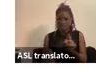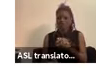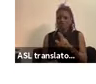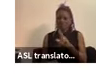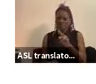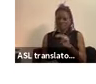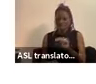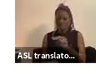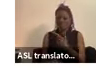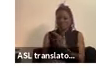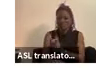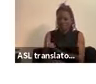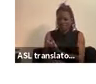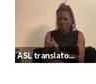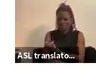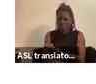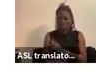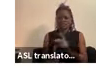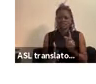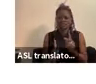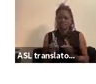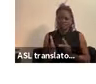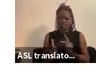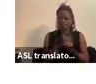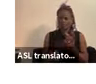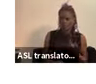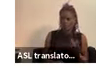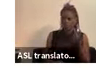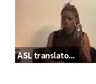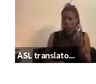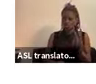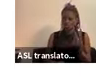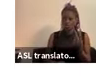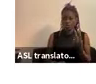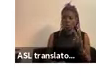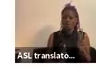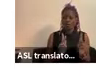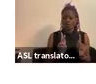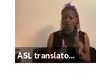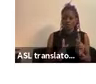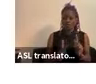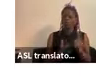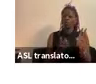The two individuals who were fully vaccinated and passed away from Copan, 19,